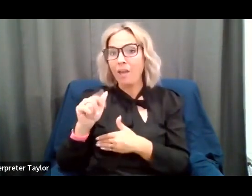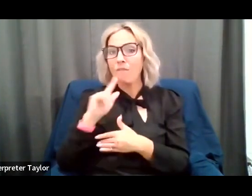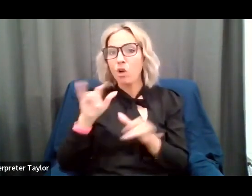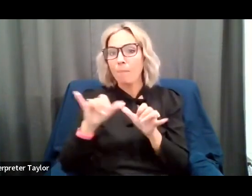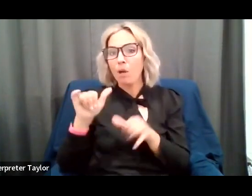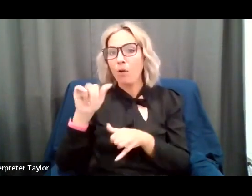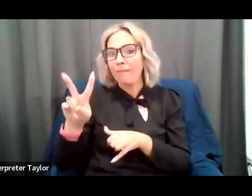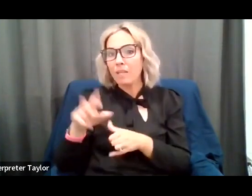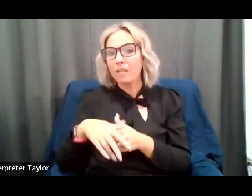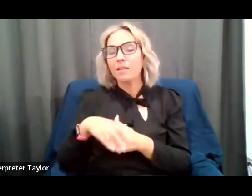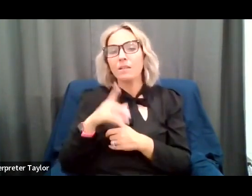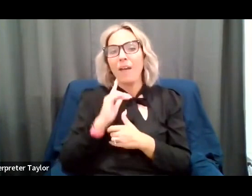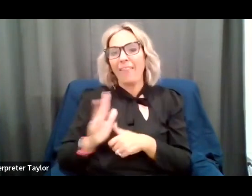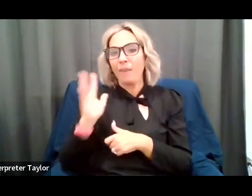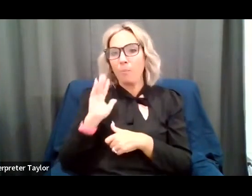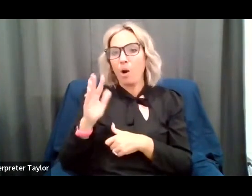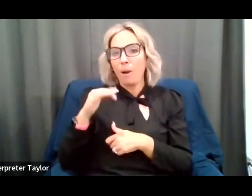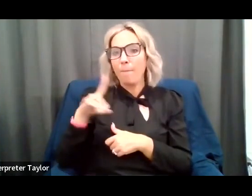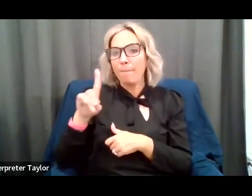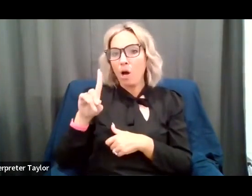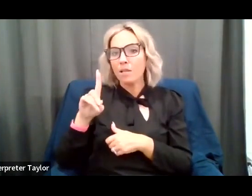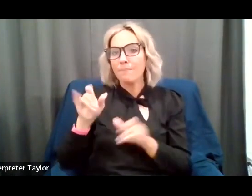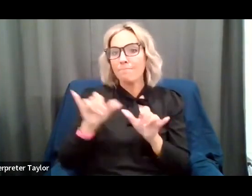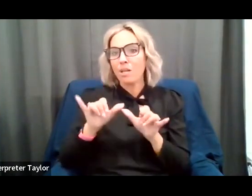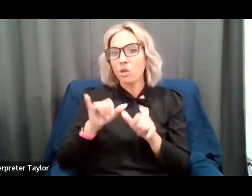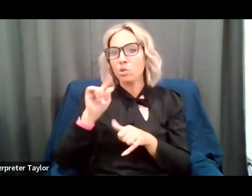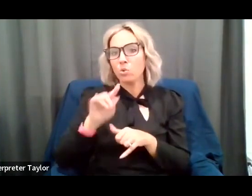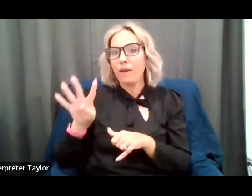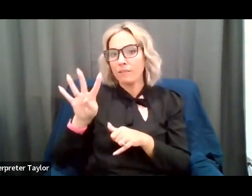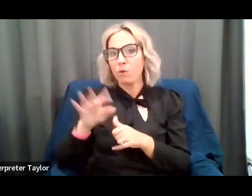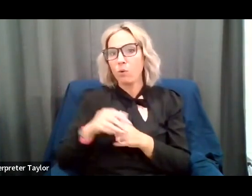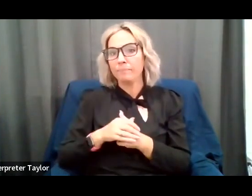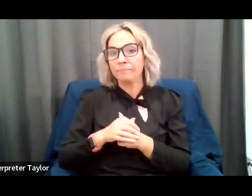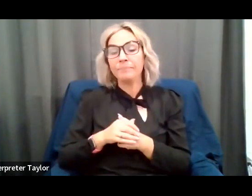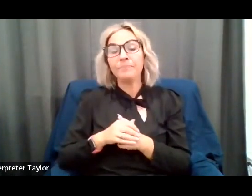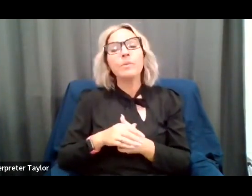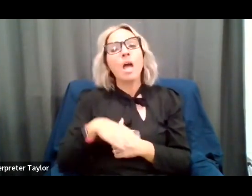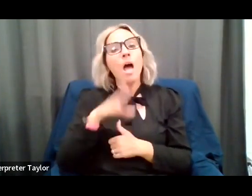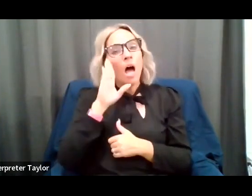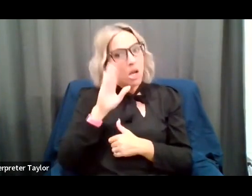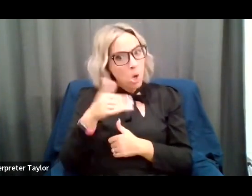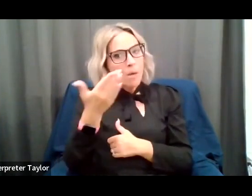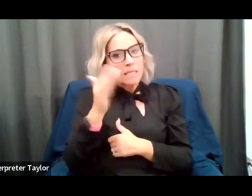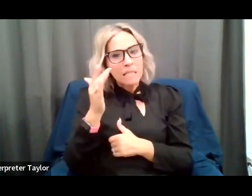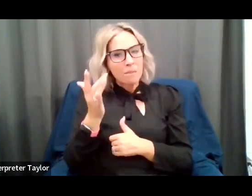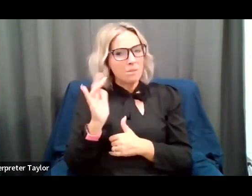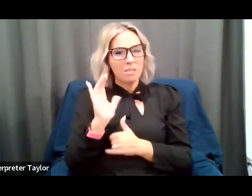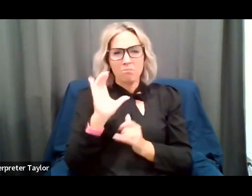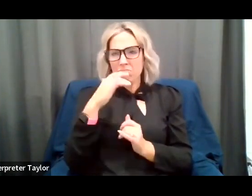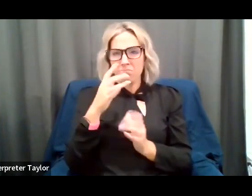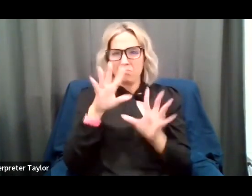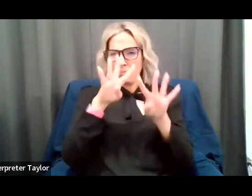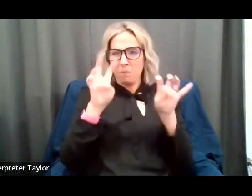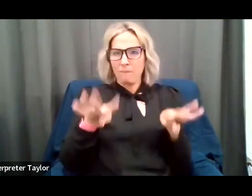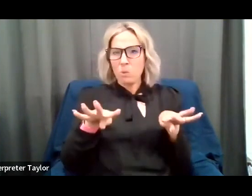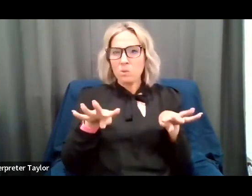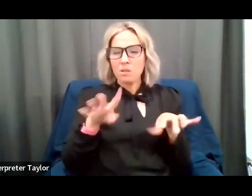and then the prior Bond Measure in 2004. So while I know it may seem a bit confusing that all these blanks